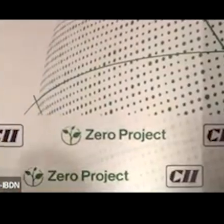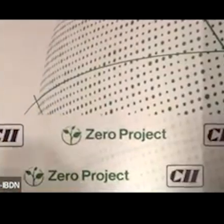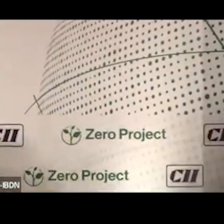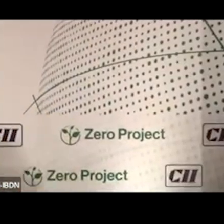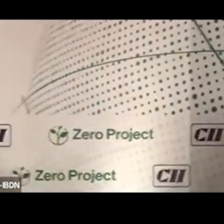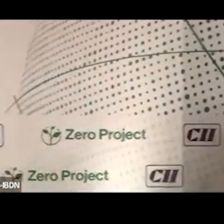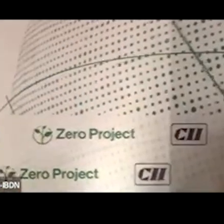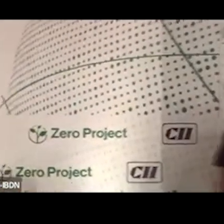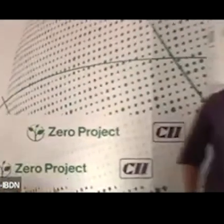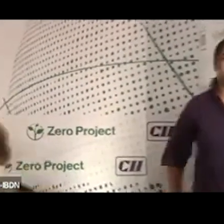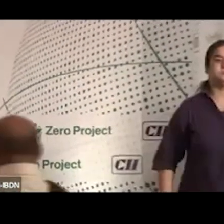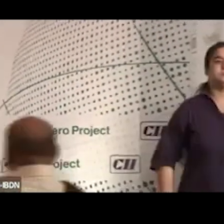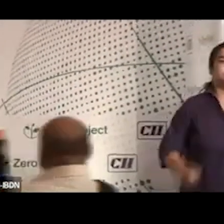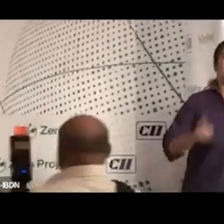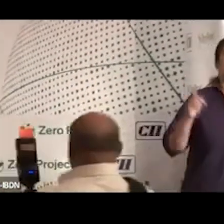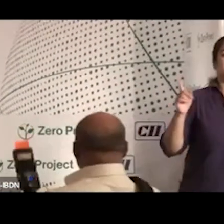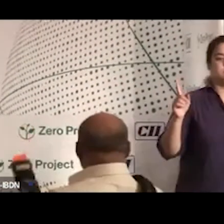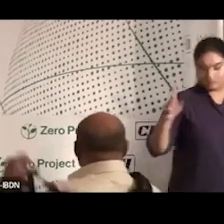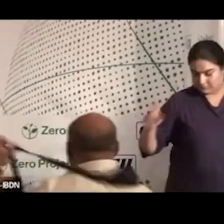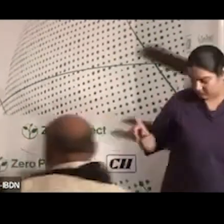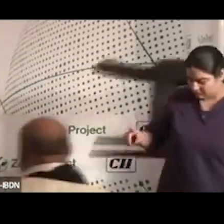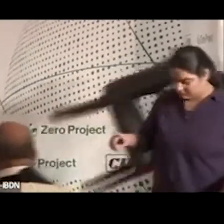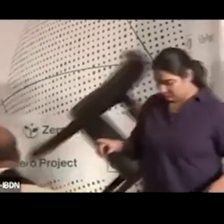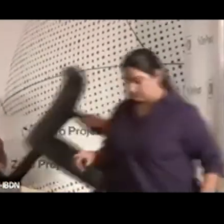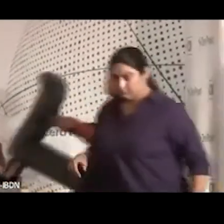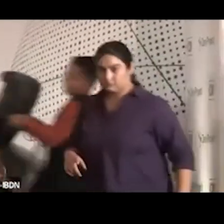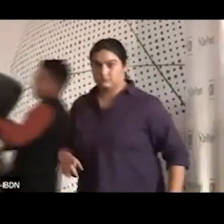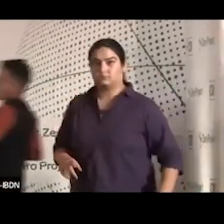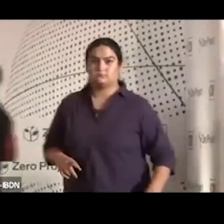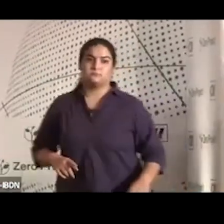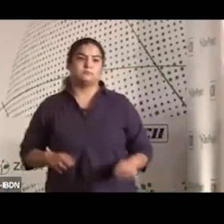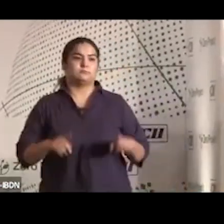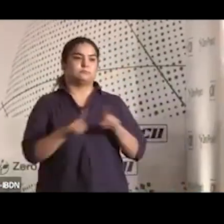announce something and on the other hand also ask for conference feedback